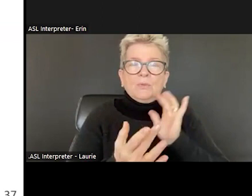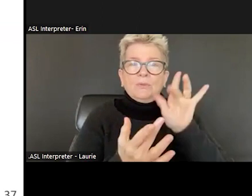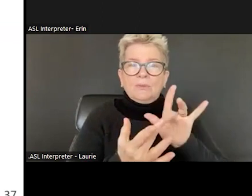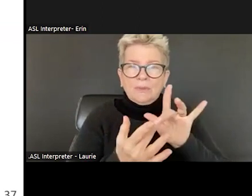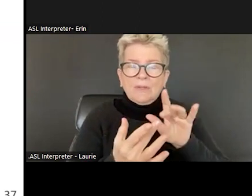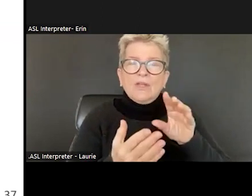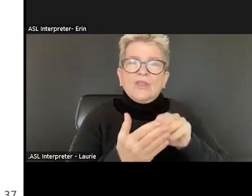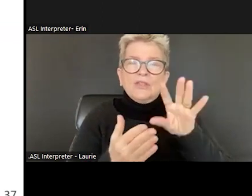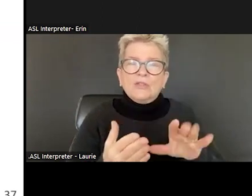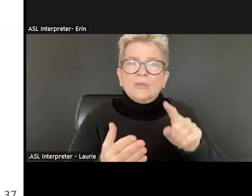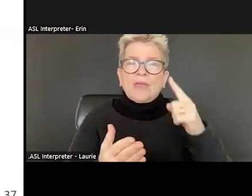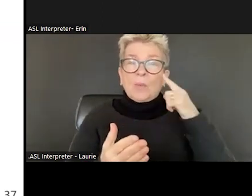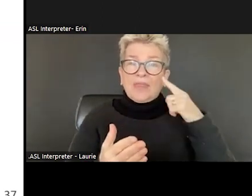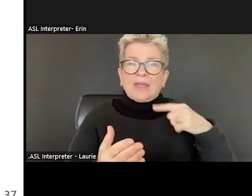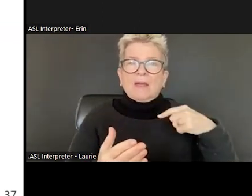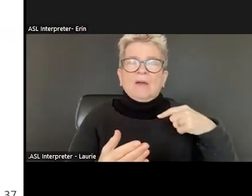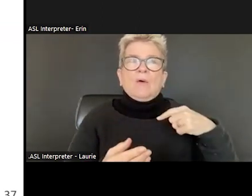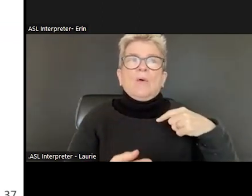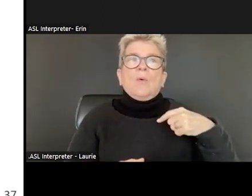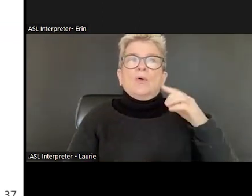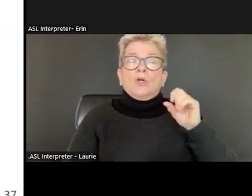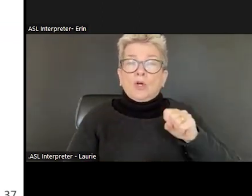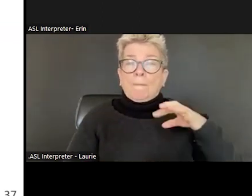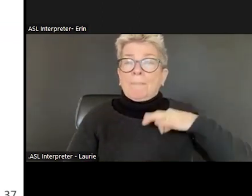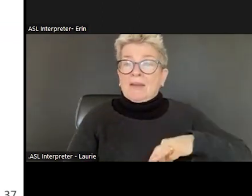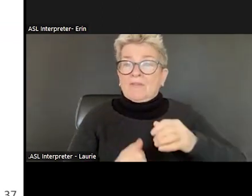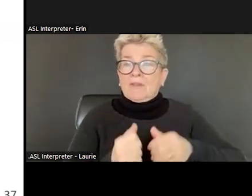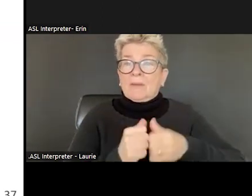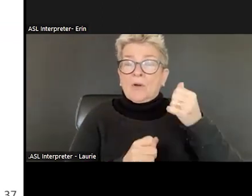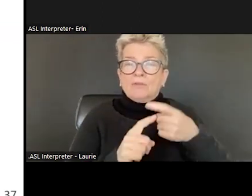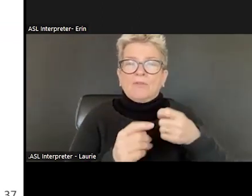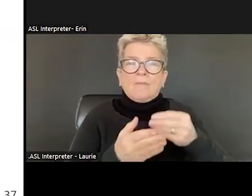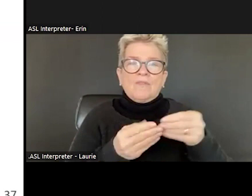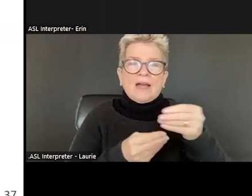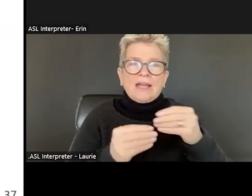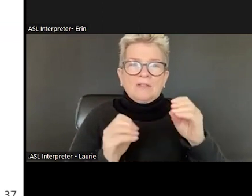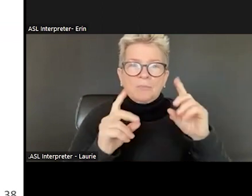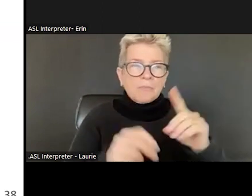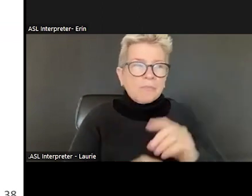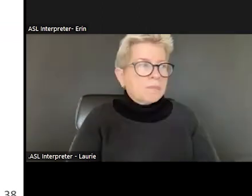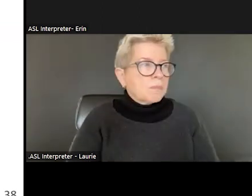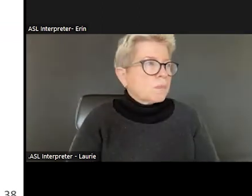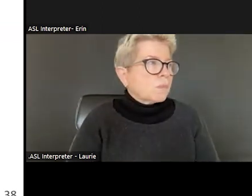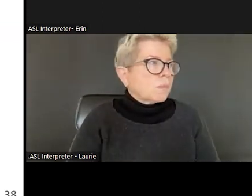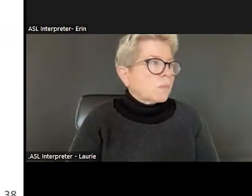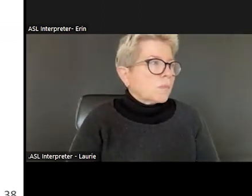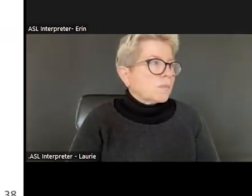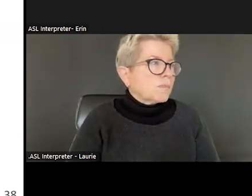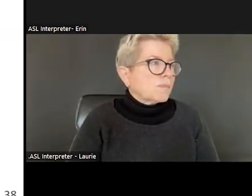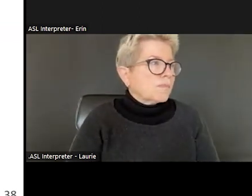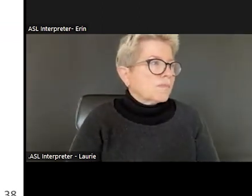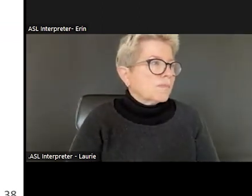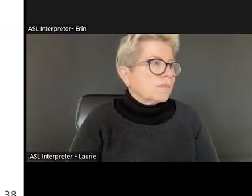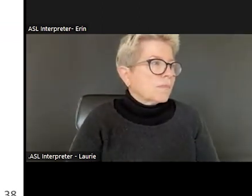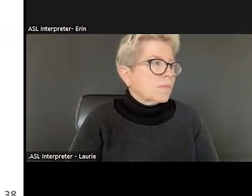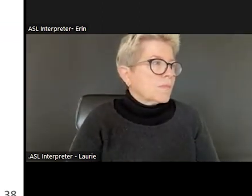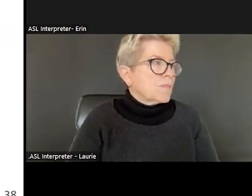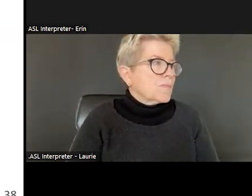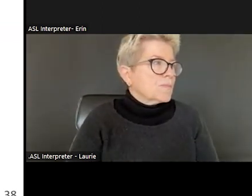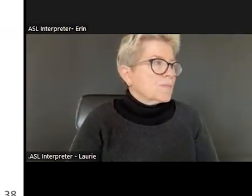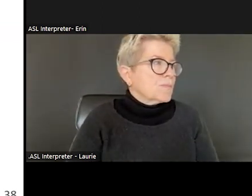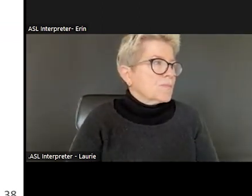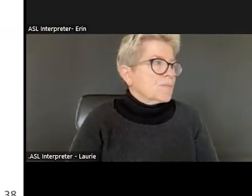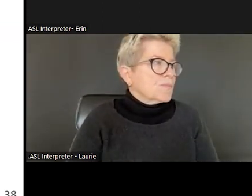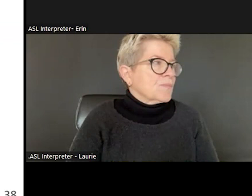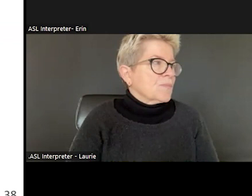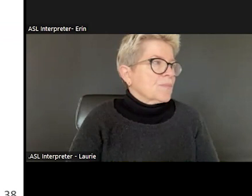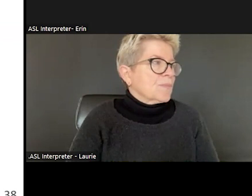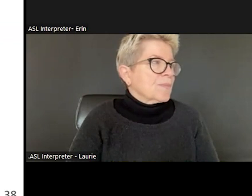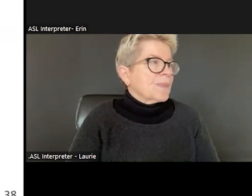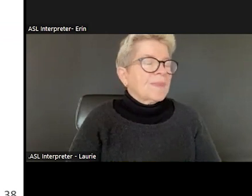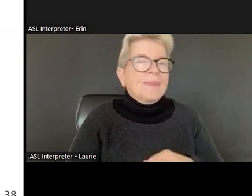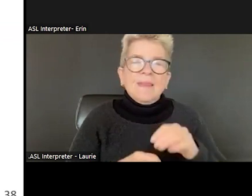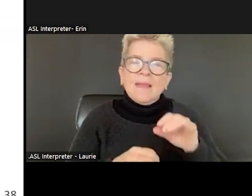benefit the most from financial education. So along those lines nationally when there